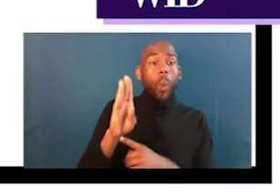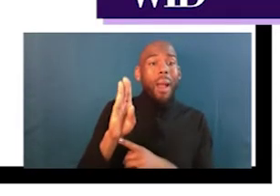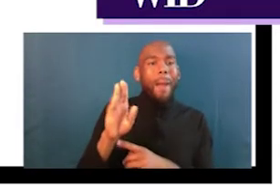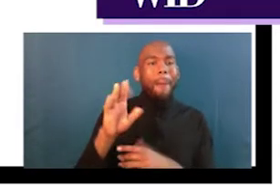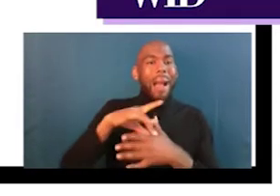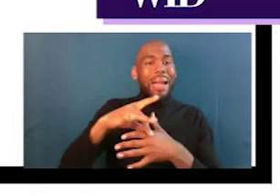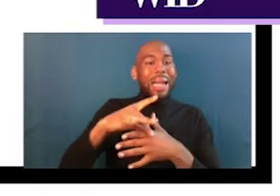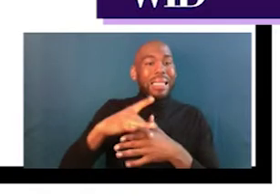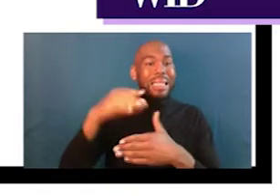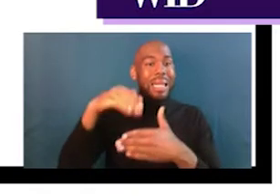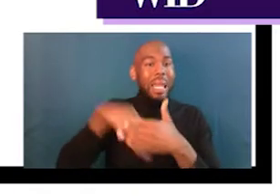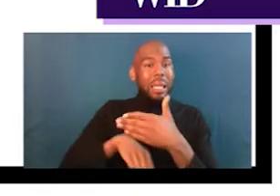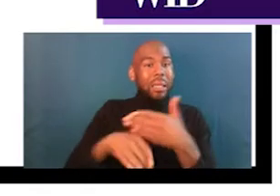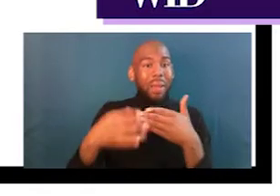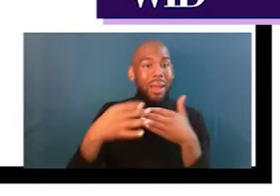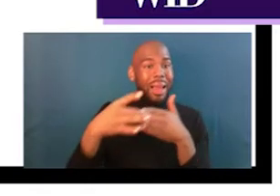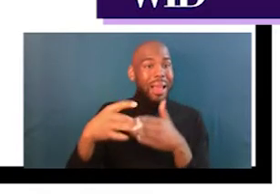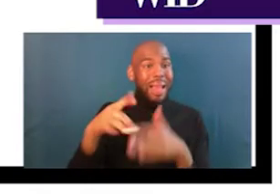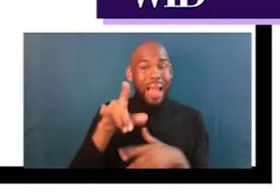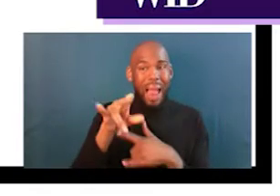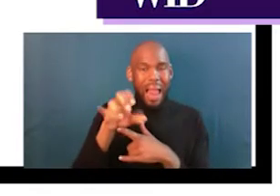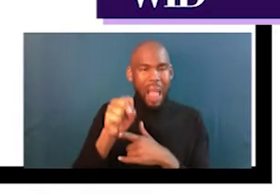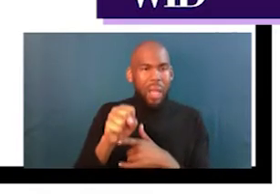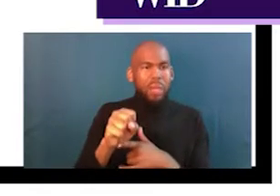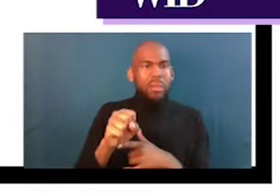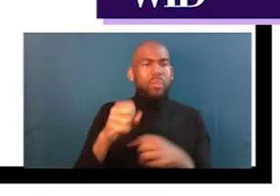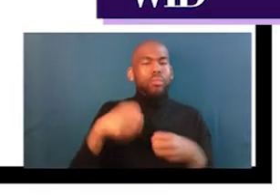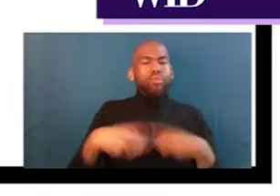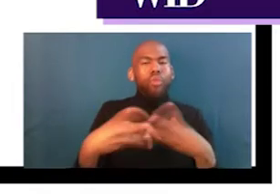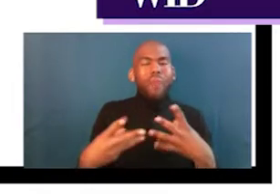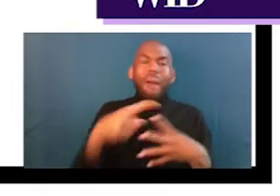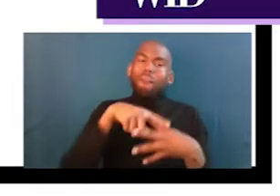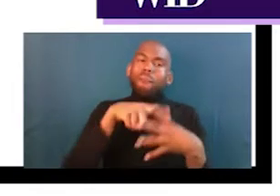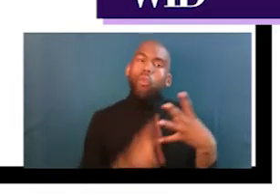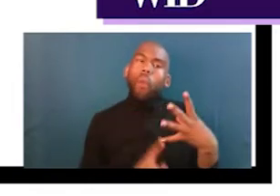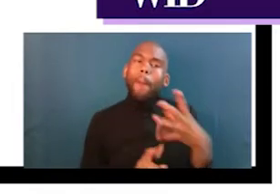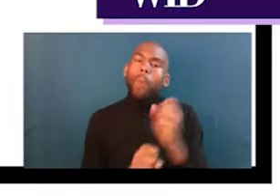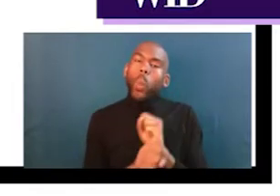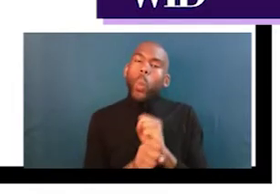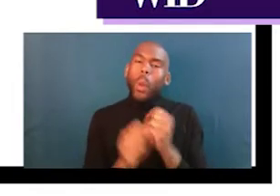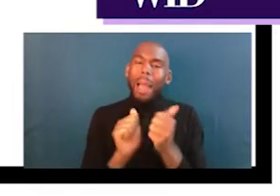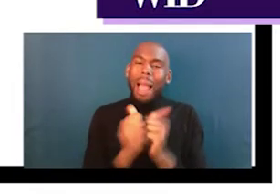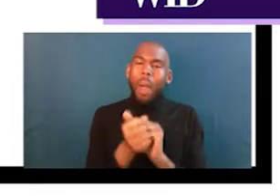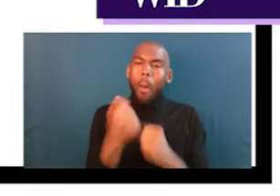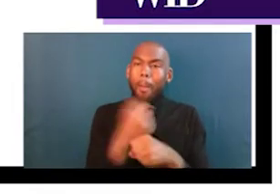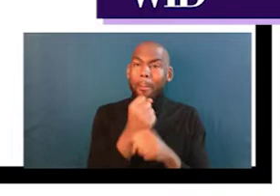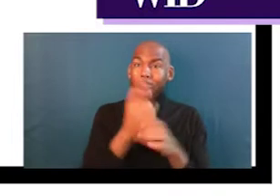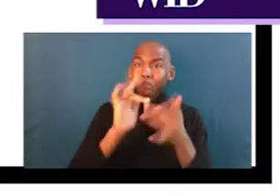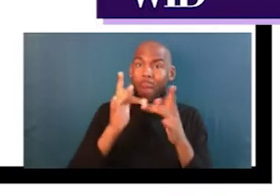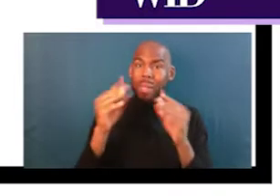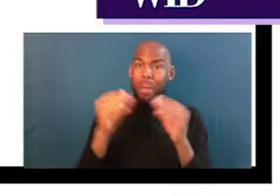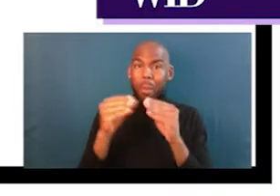Guidelines or WCAG provides a framework for making web content more accessible. They consist